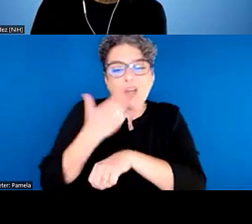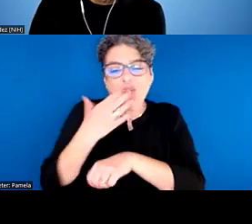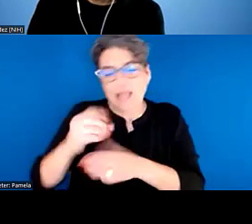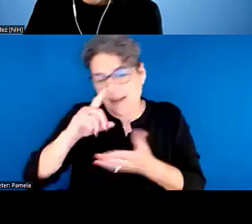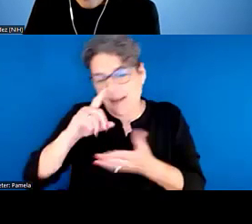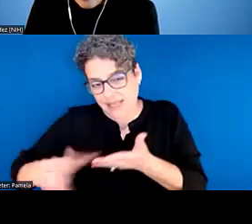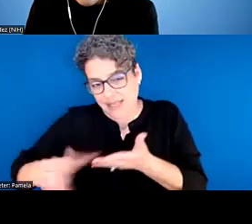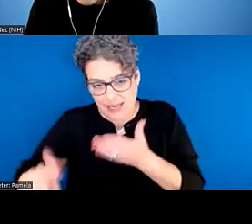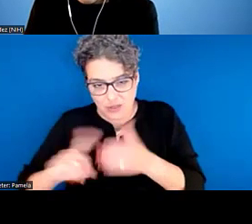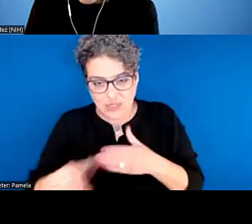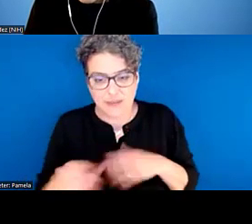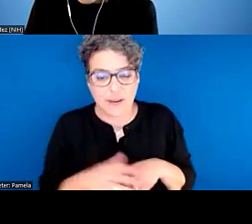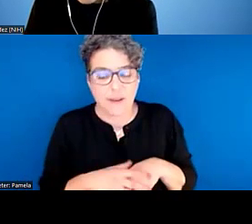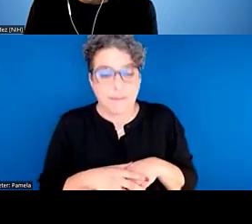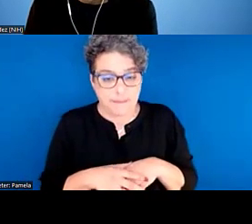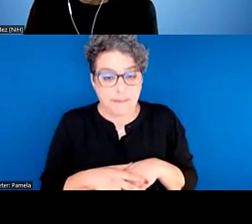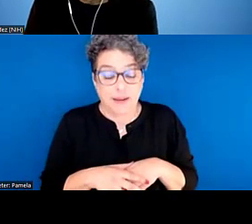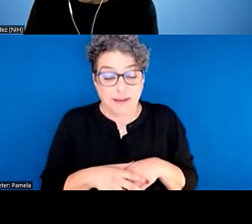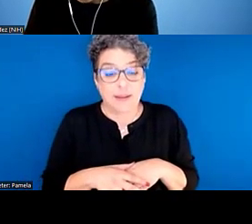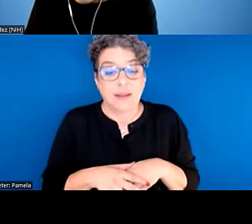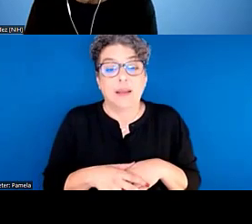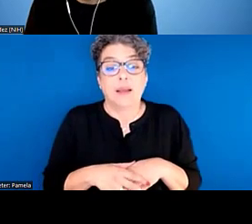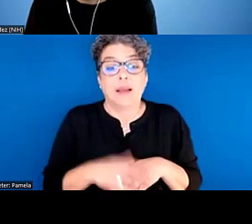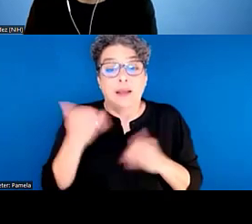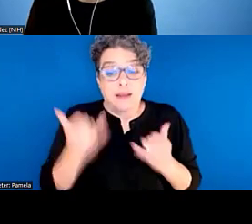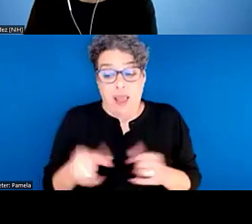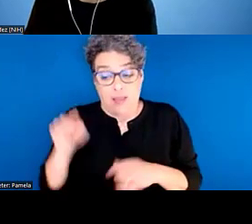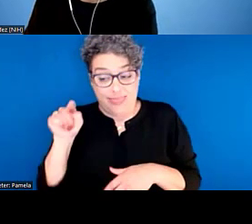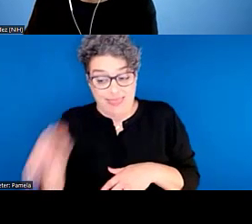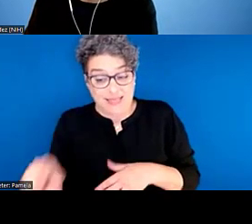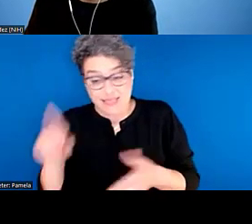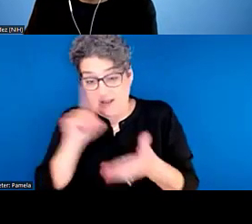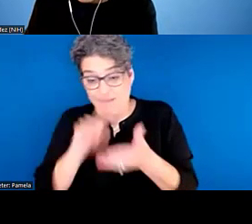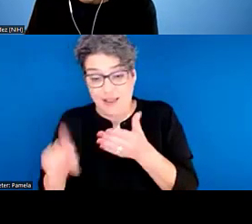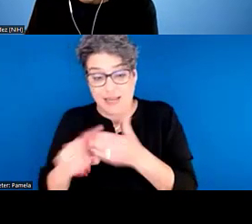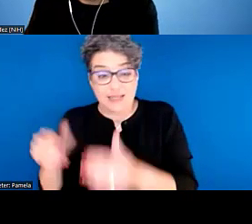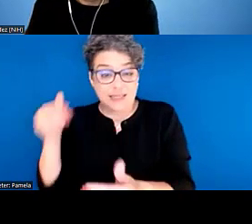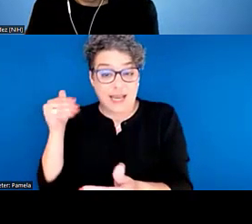Now, meanwhile, the investigation at his former university is nearing the end.